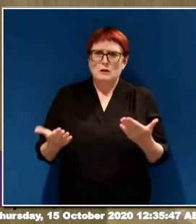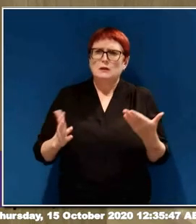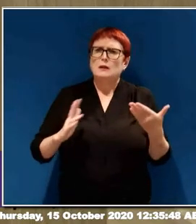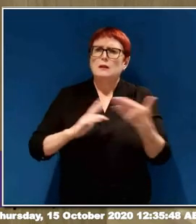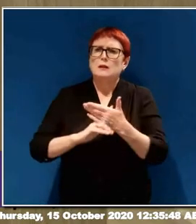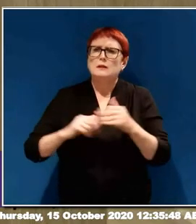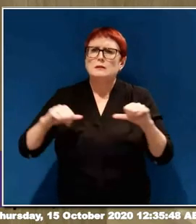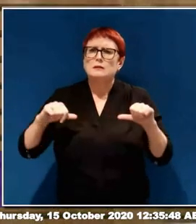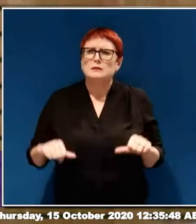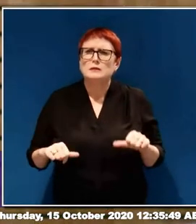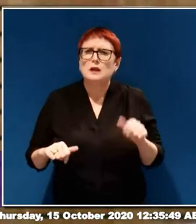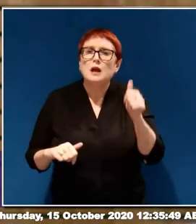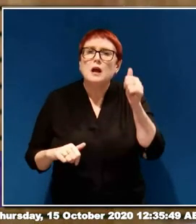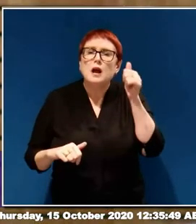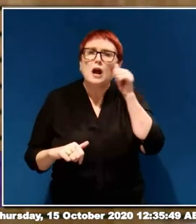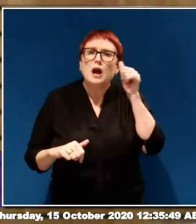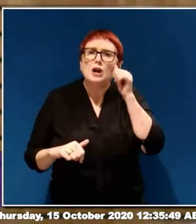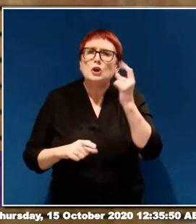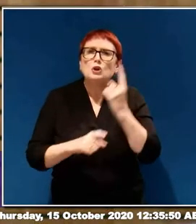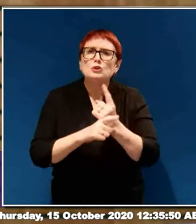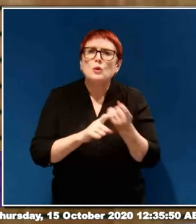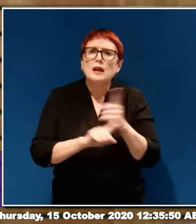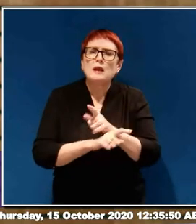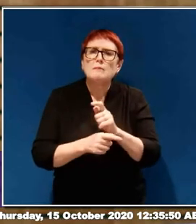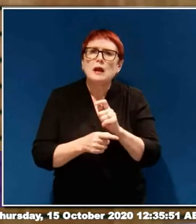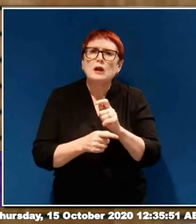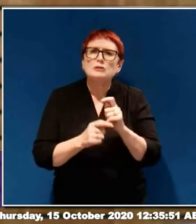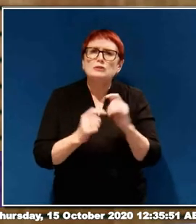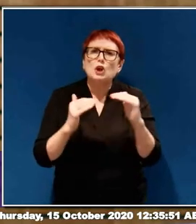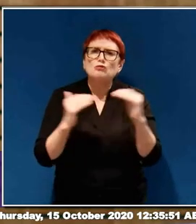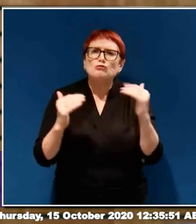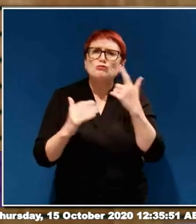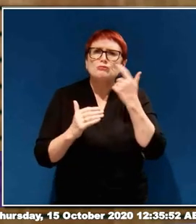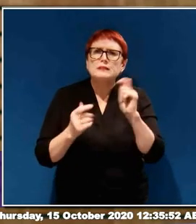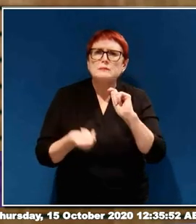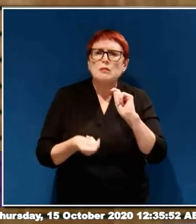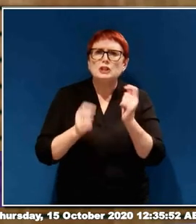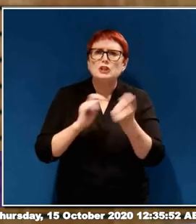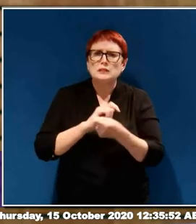adjustments, but I'm afraid it may be because of my own lack of understanding,